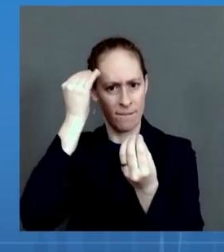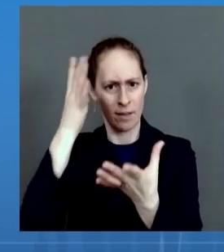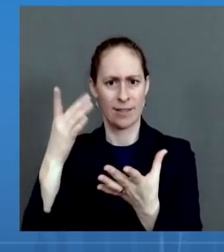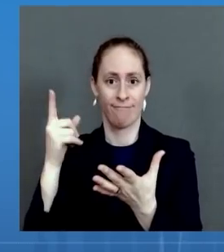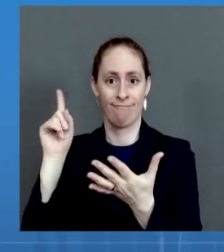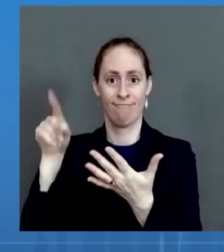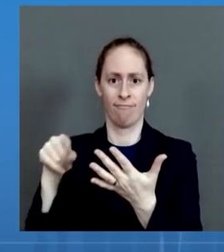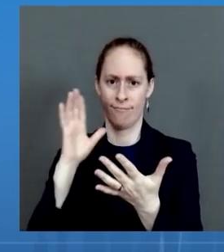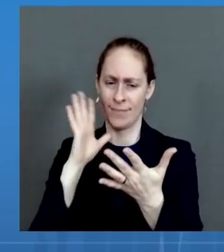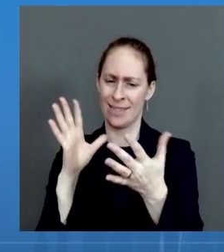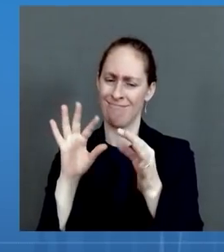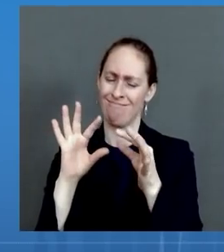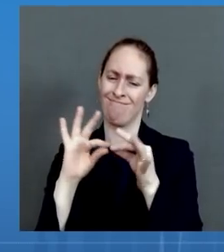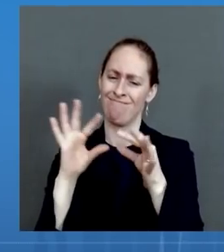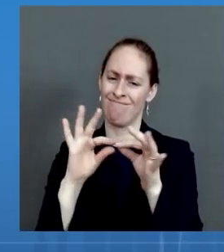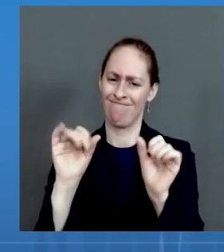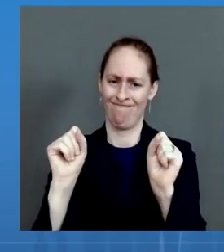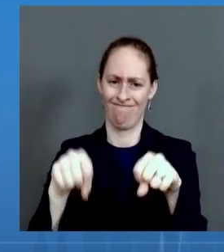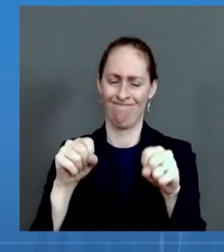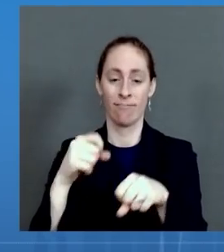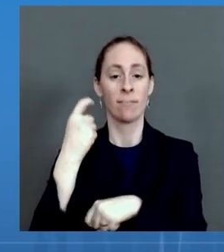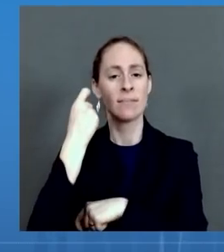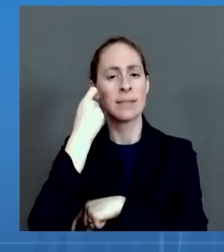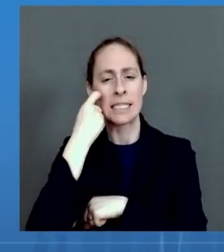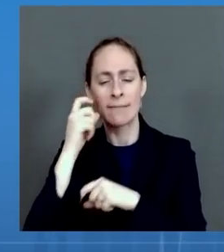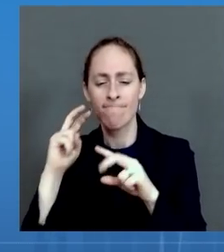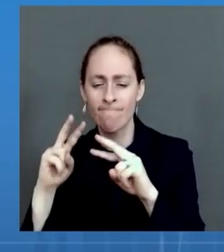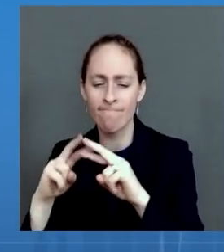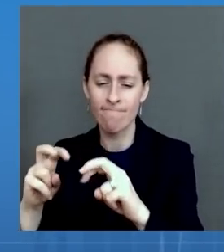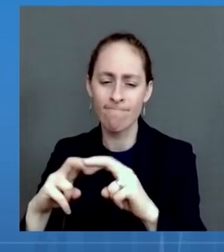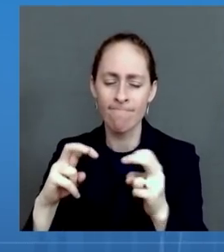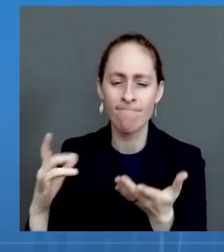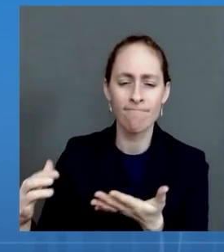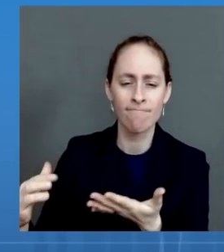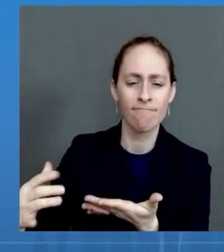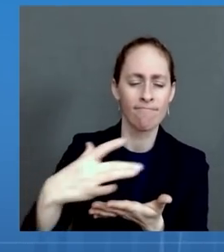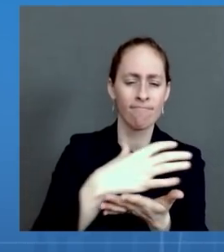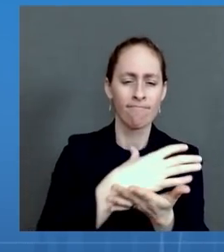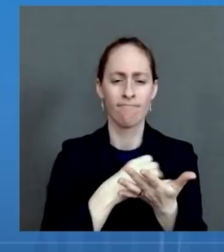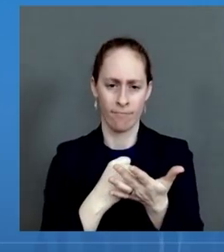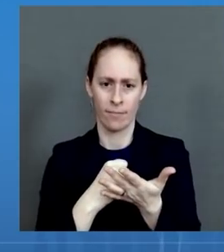looking at individuals 50 years of age or older who received the booster about five months